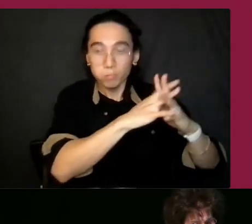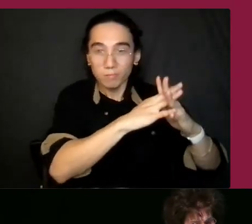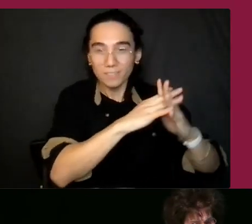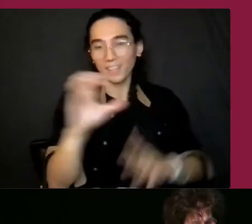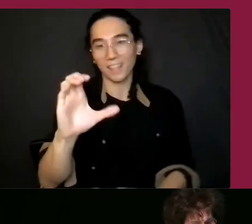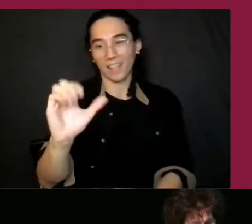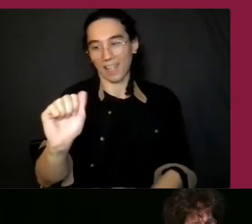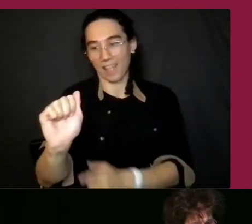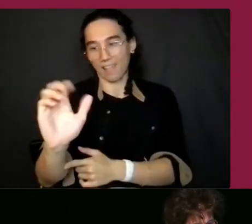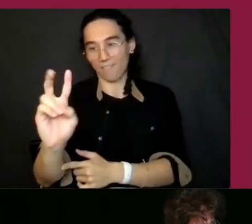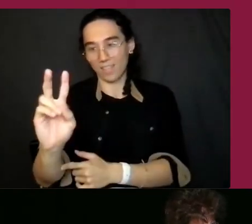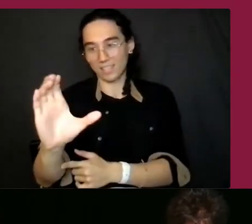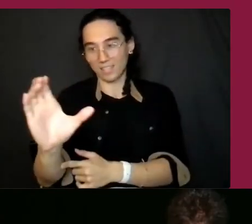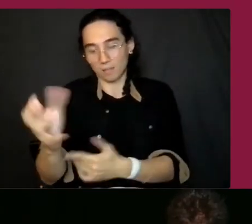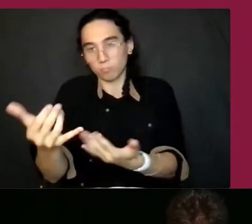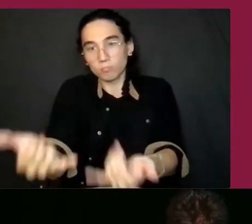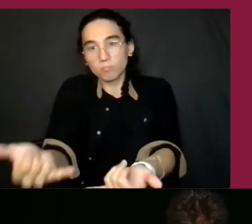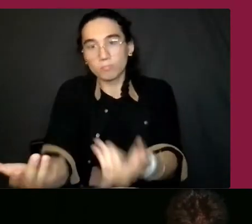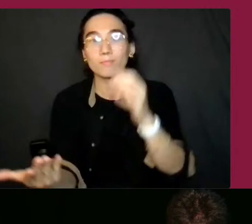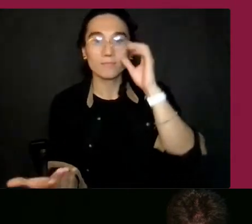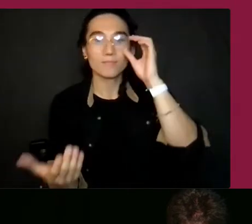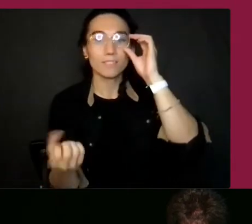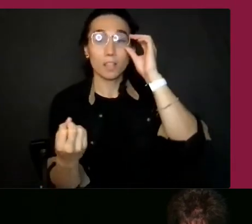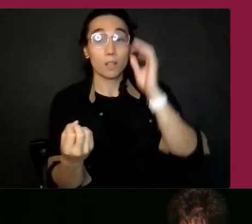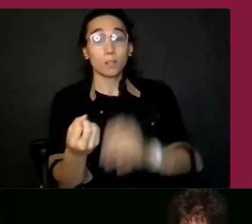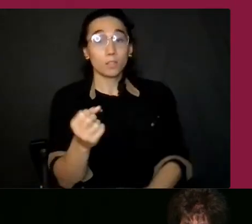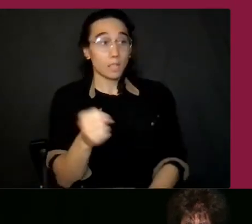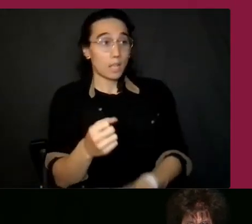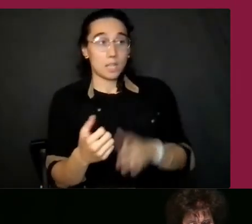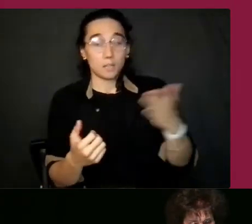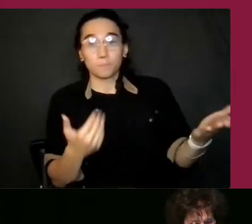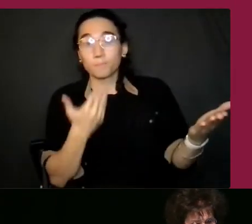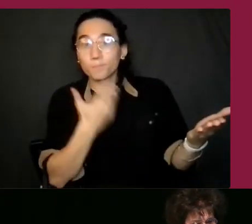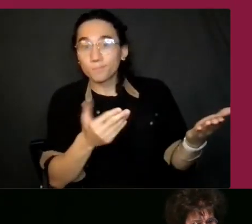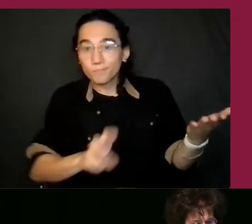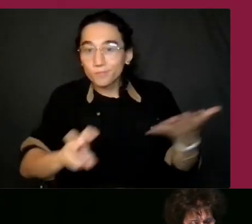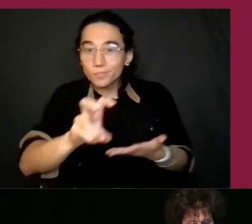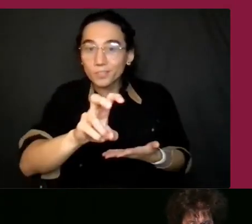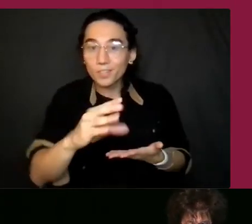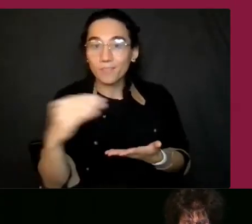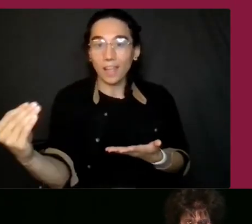So, um, it was a great trip, and I look forward to seeing some